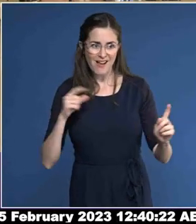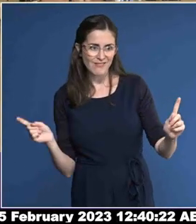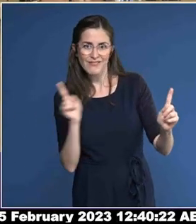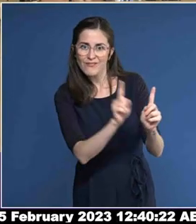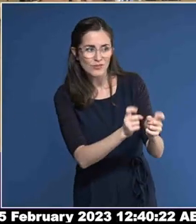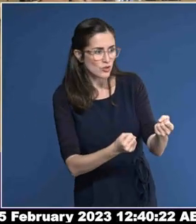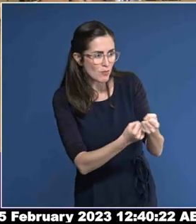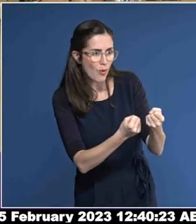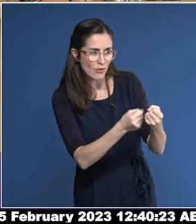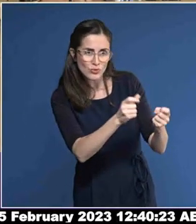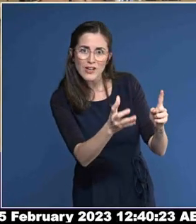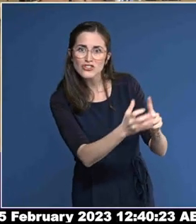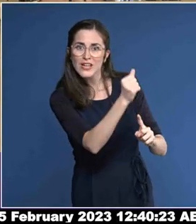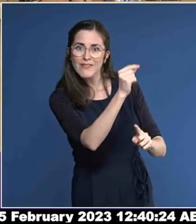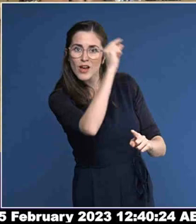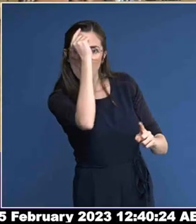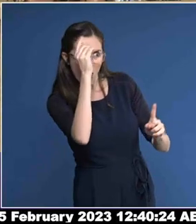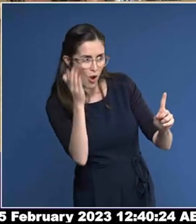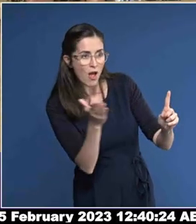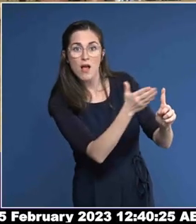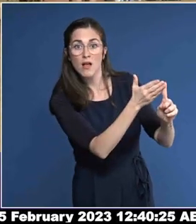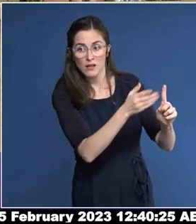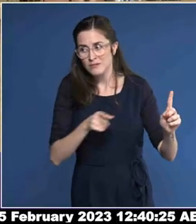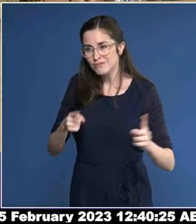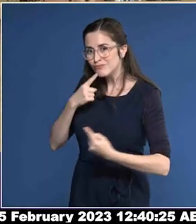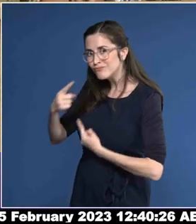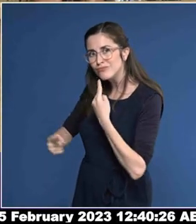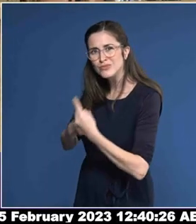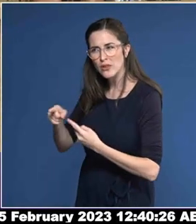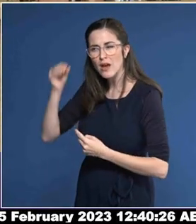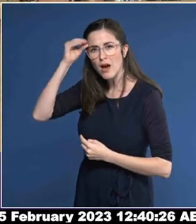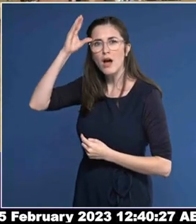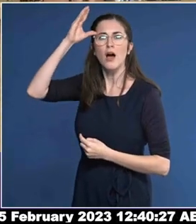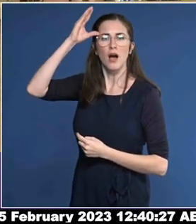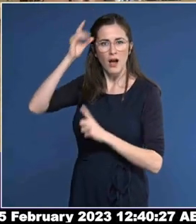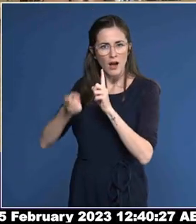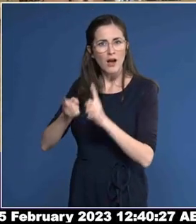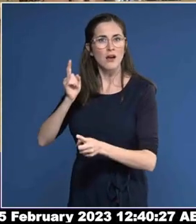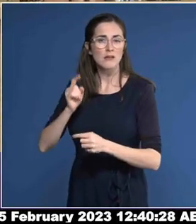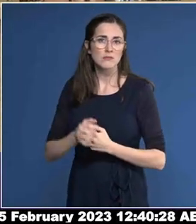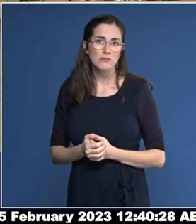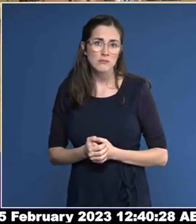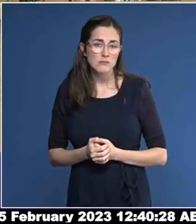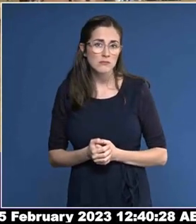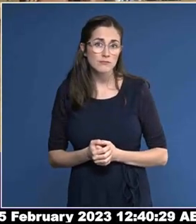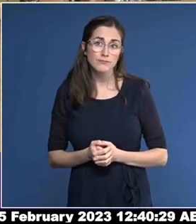those challenges, that for whatever reason, whether it's a human rights, you know,